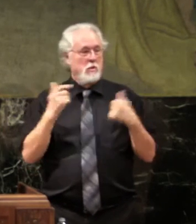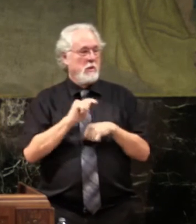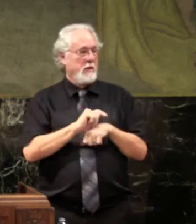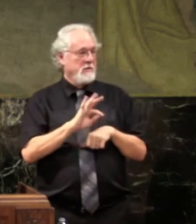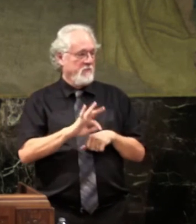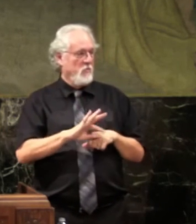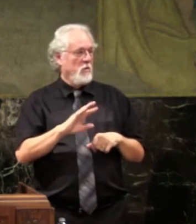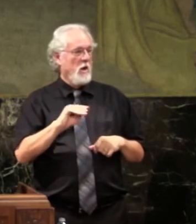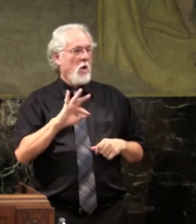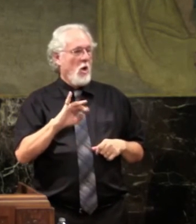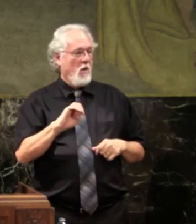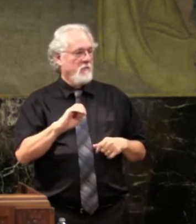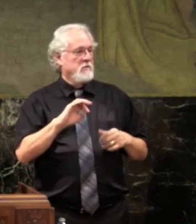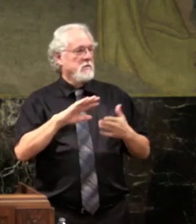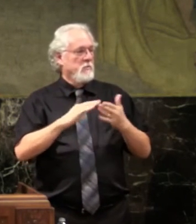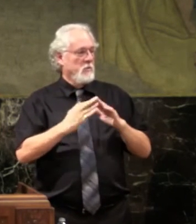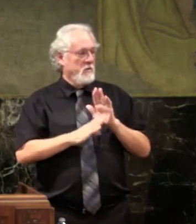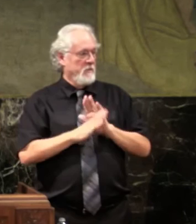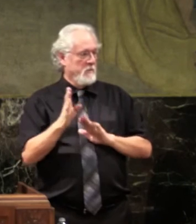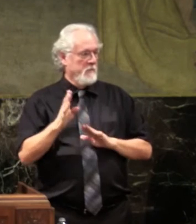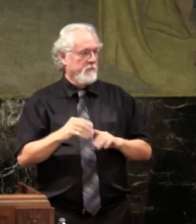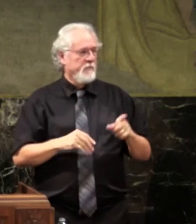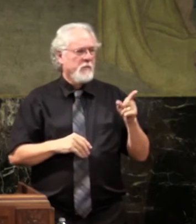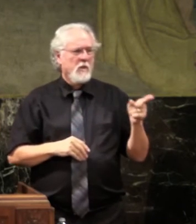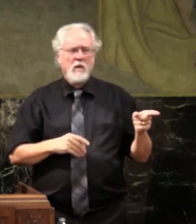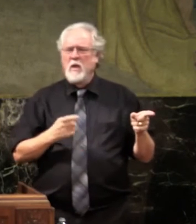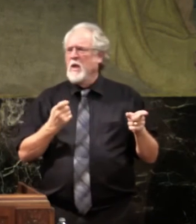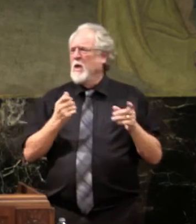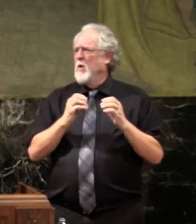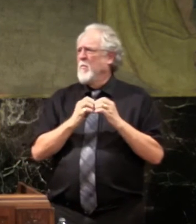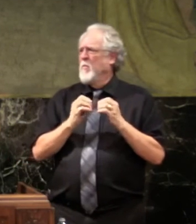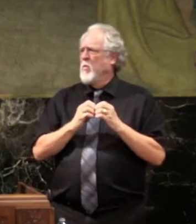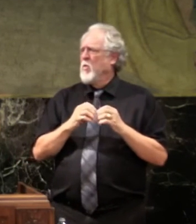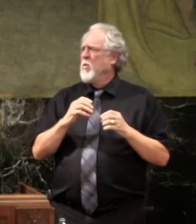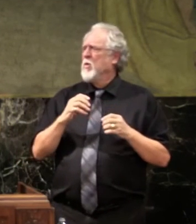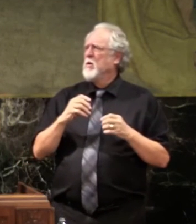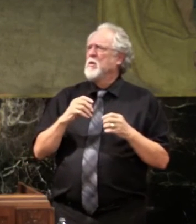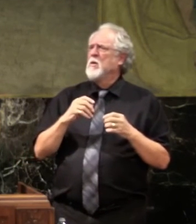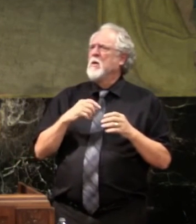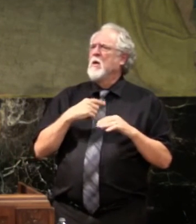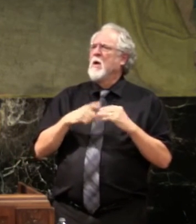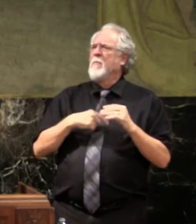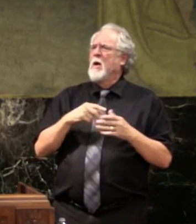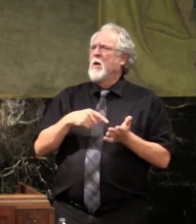Office of Community Development yeah